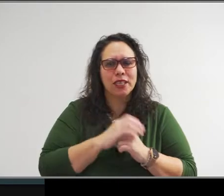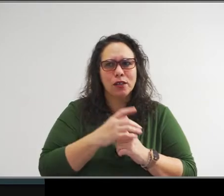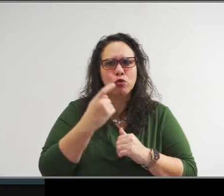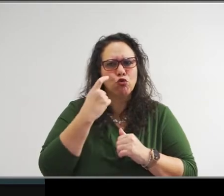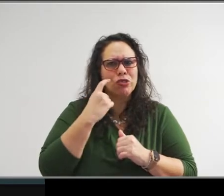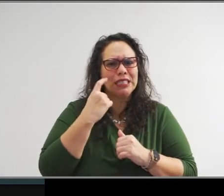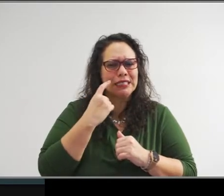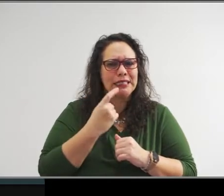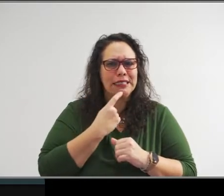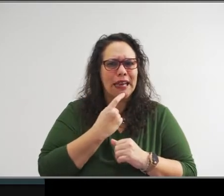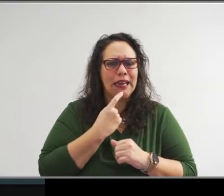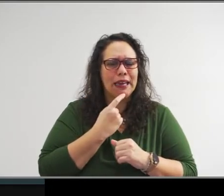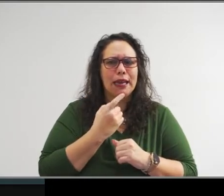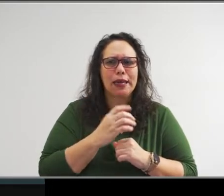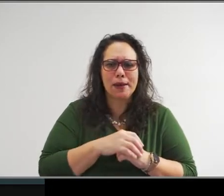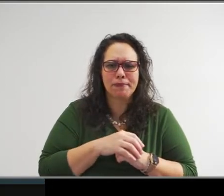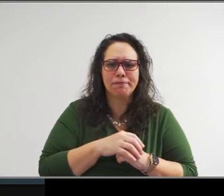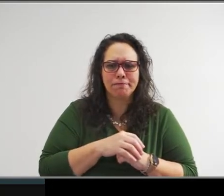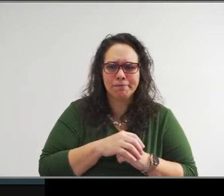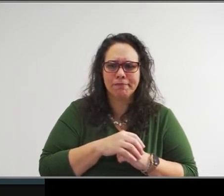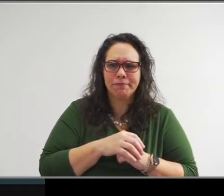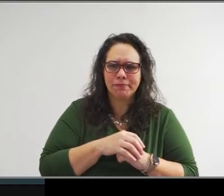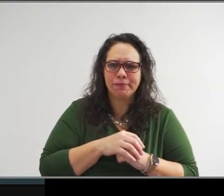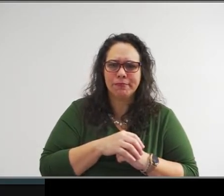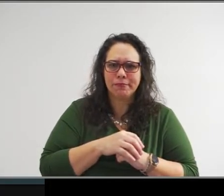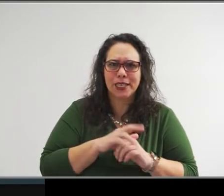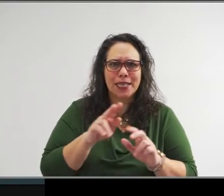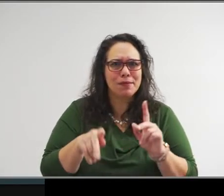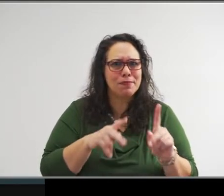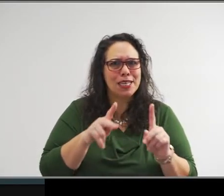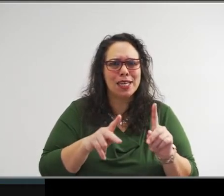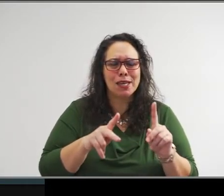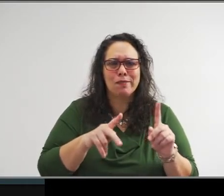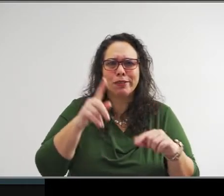Yeah, there's people on all sides of these issues